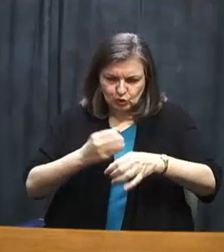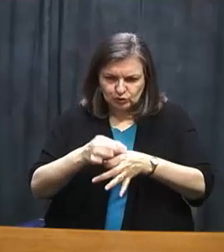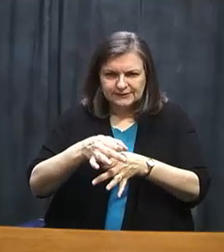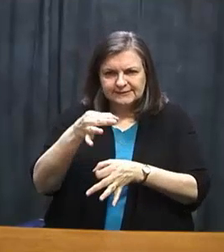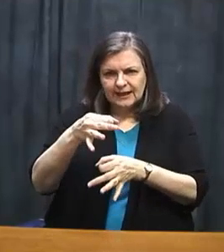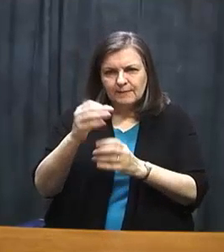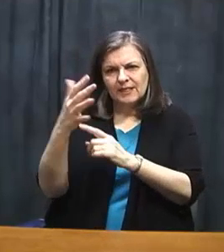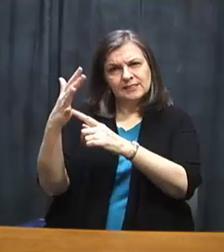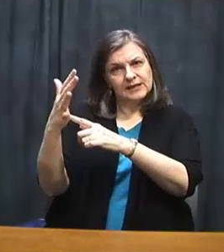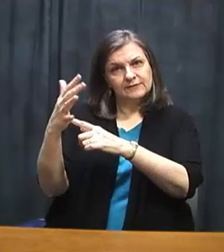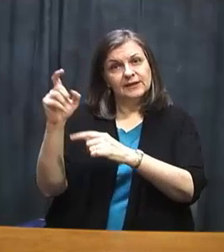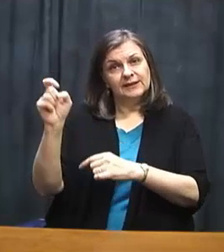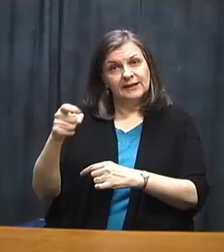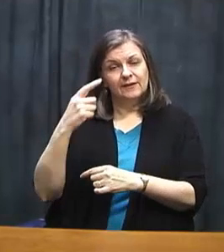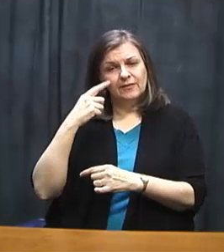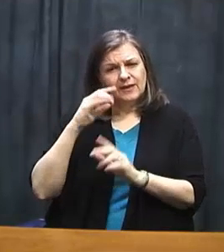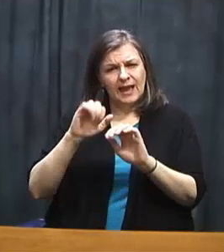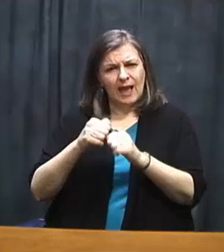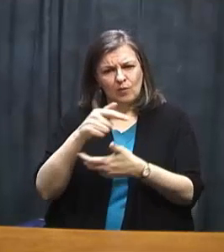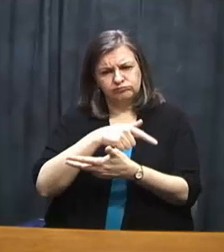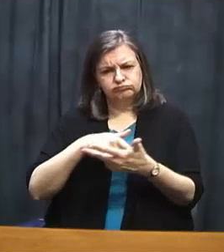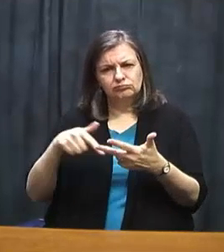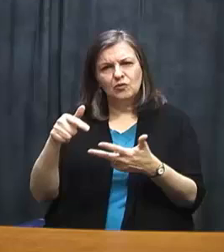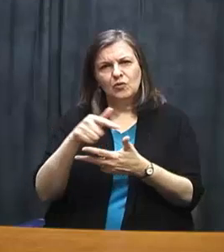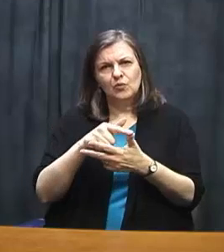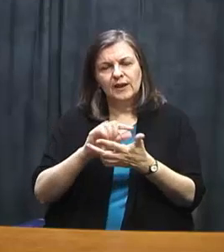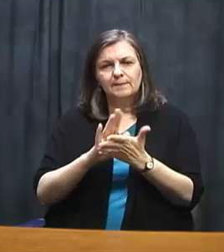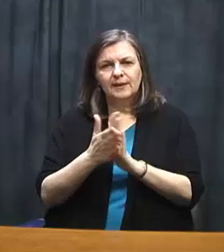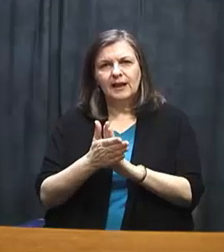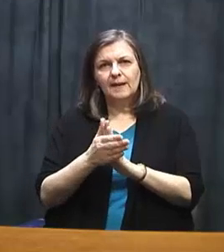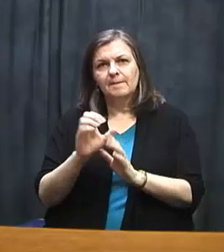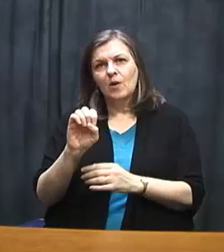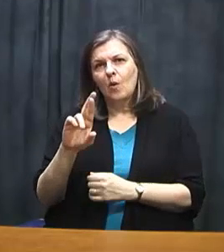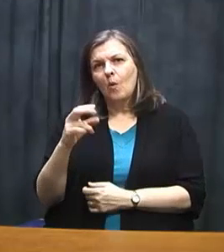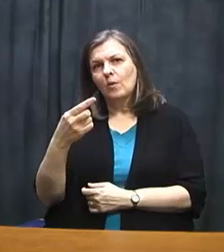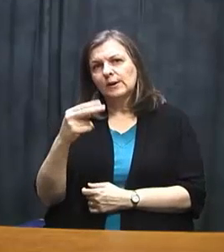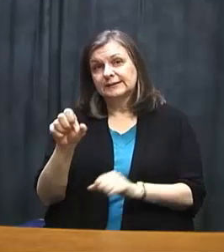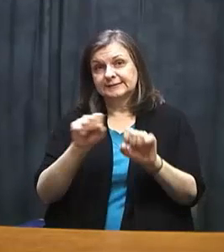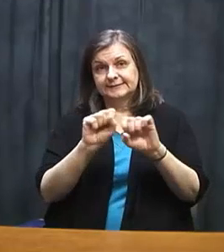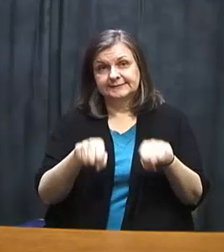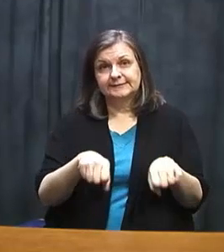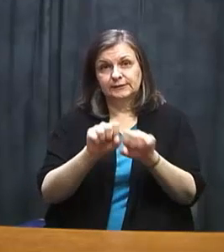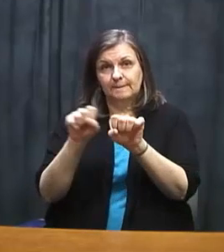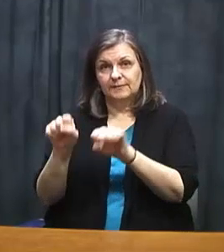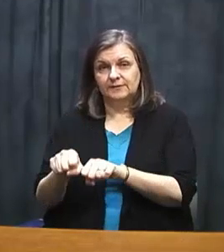we need to think about how those could form into organ systems